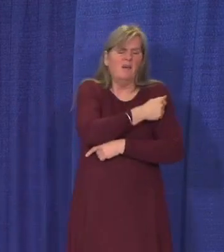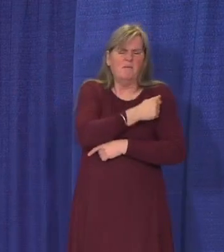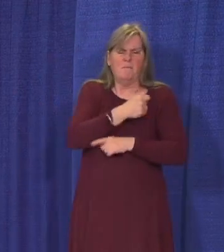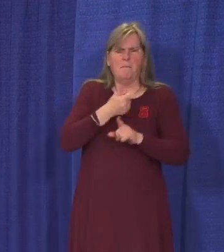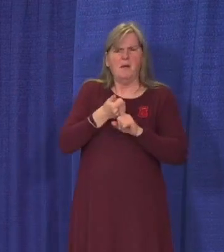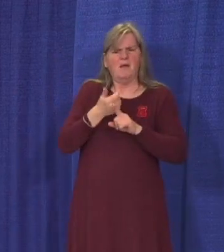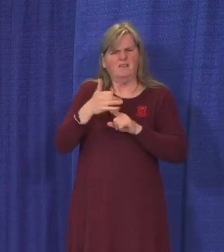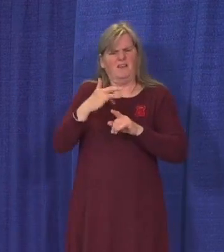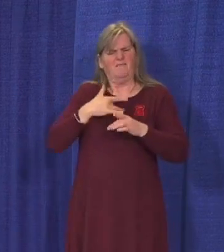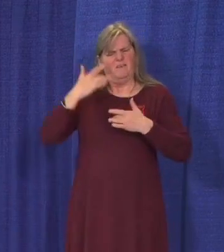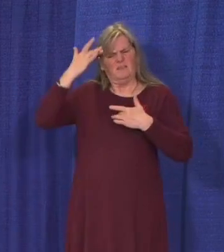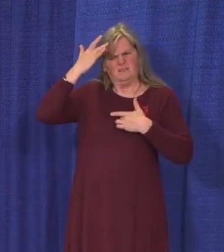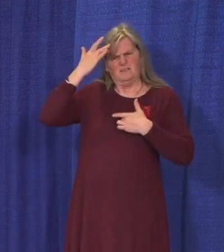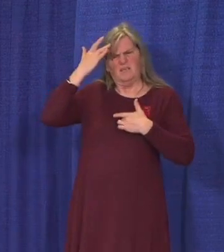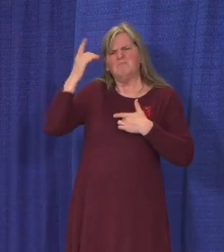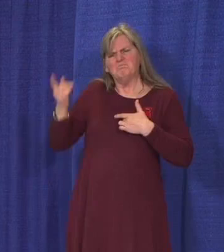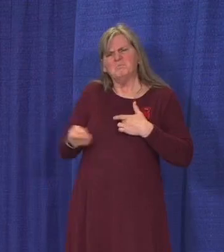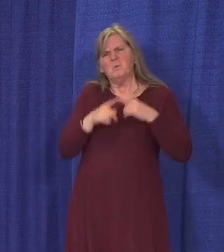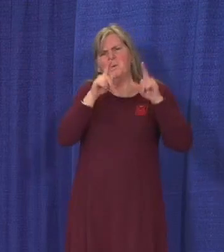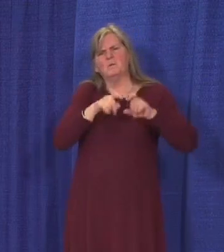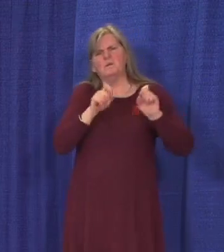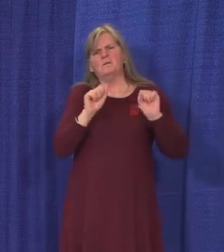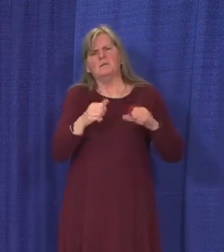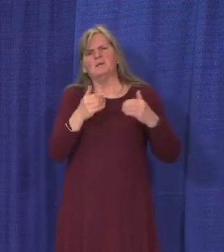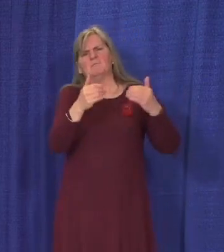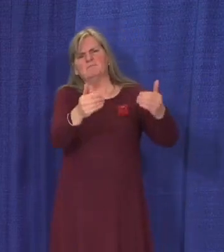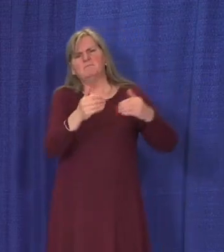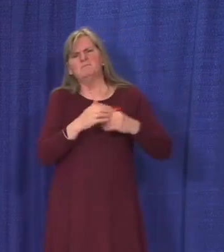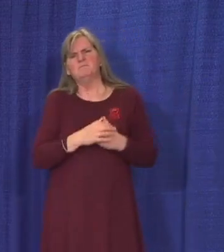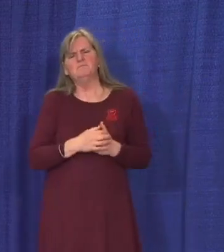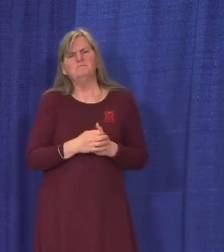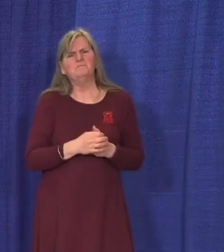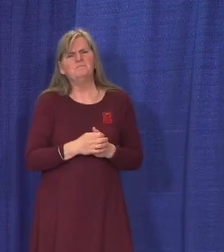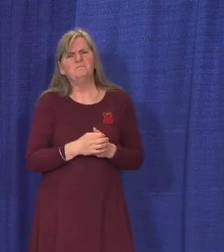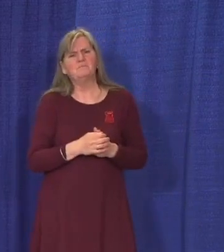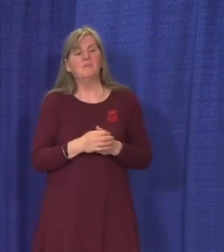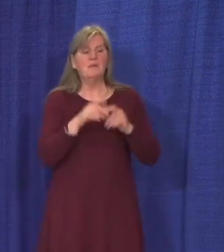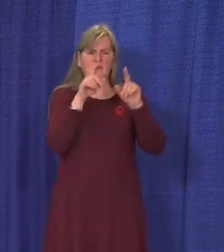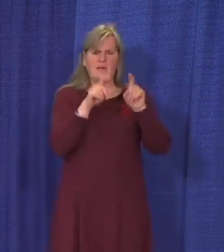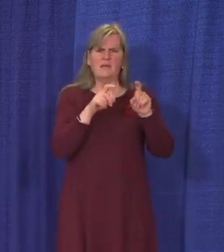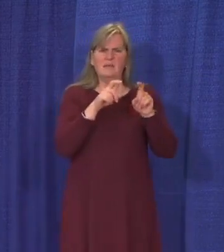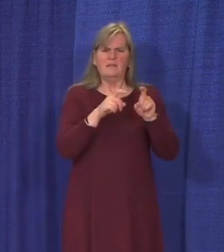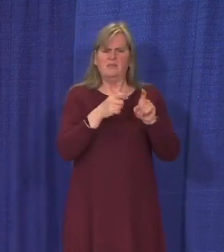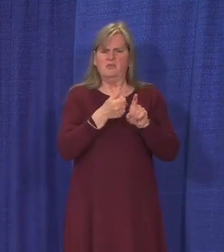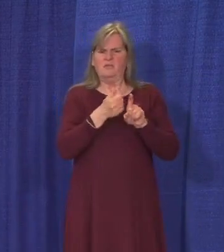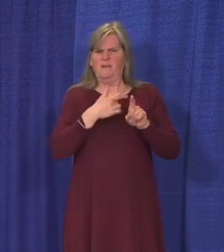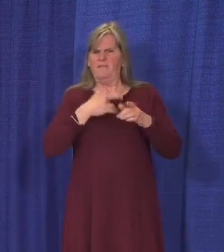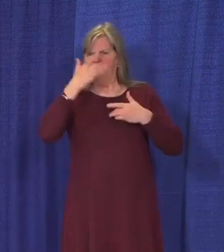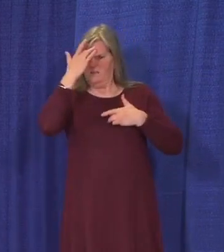time. Testing works best when someone is symptomatic which is why I